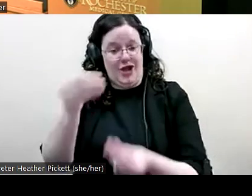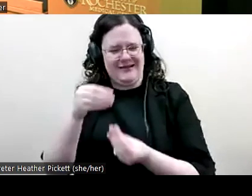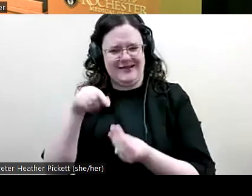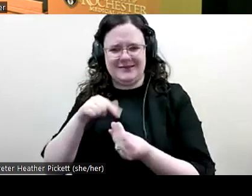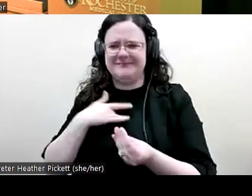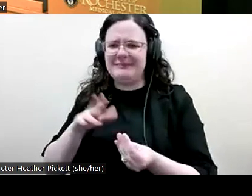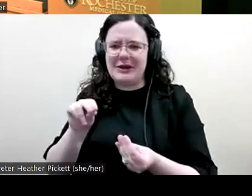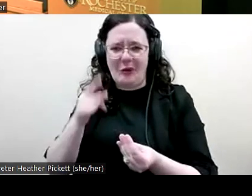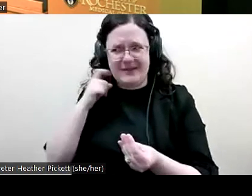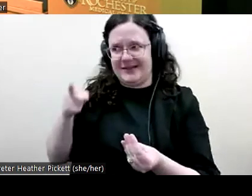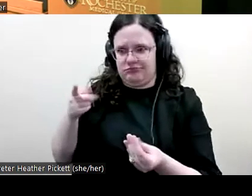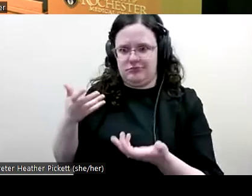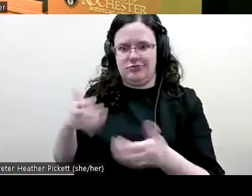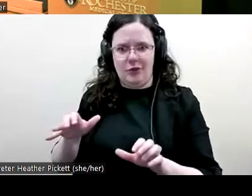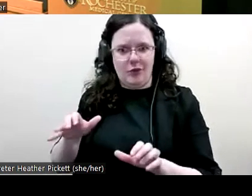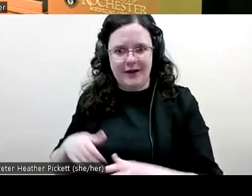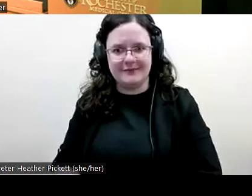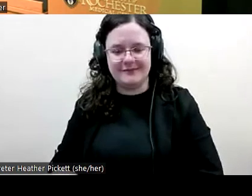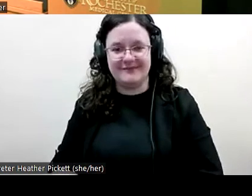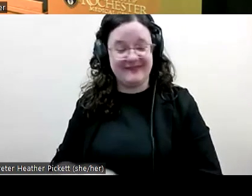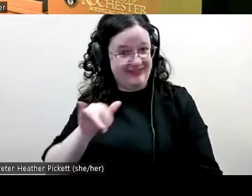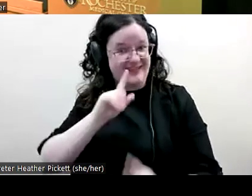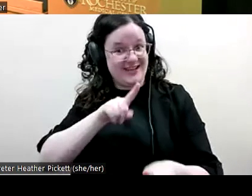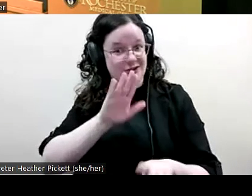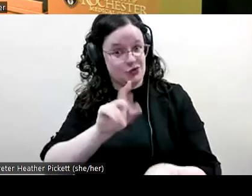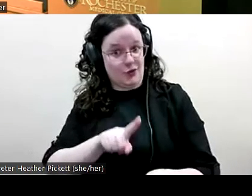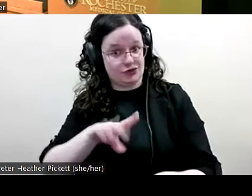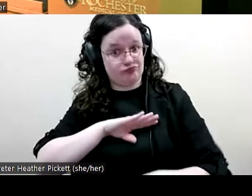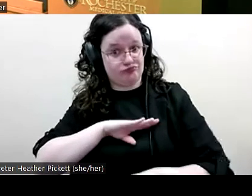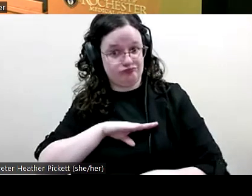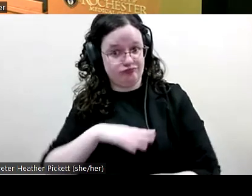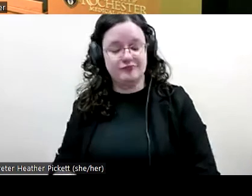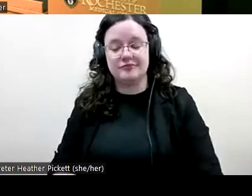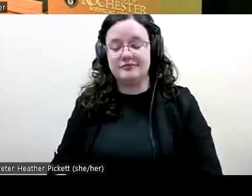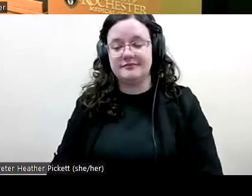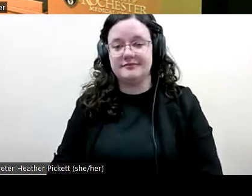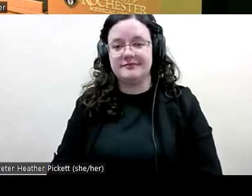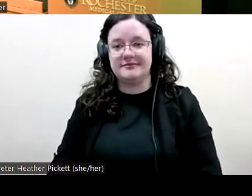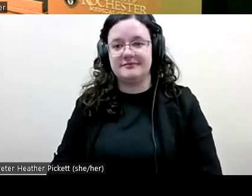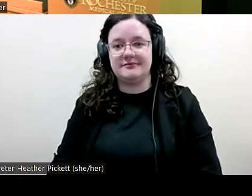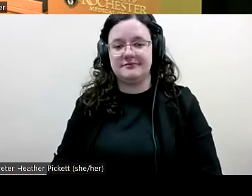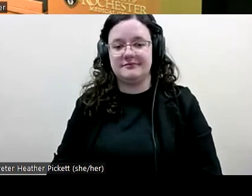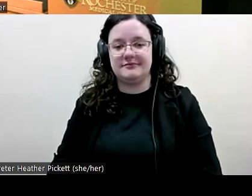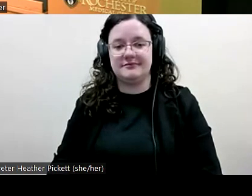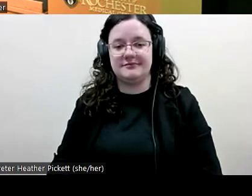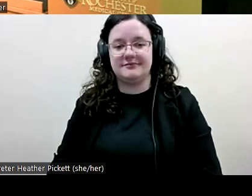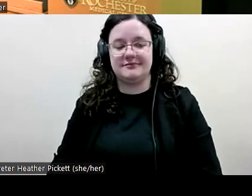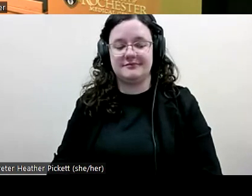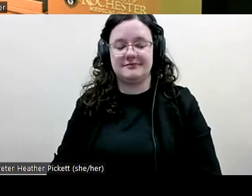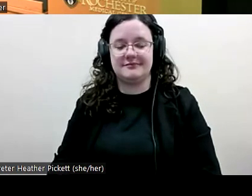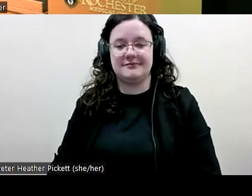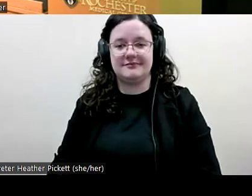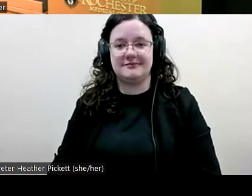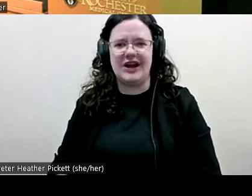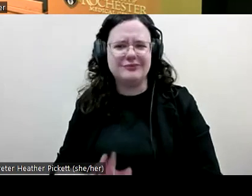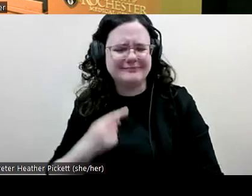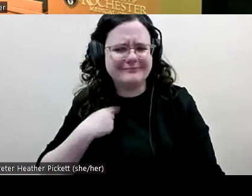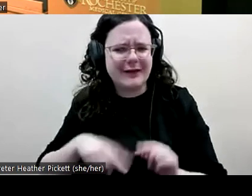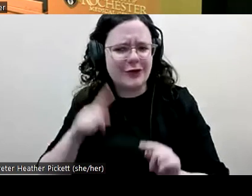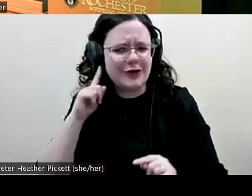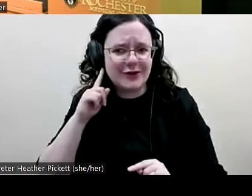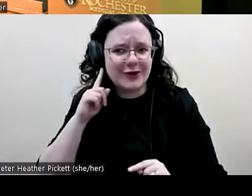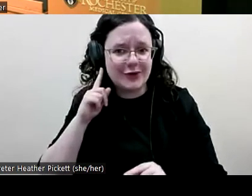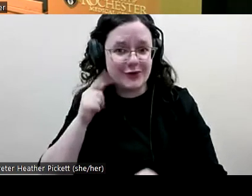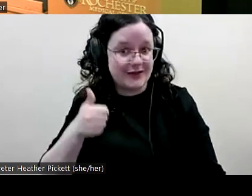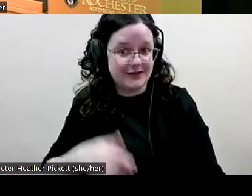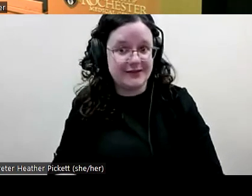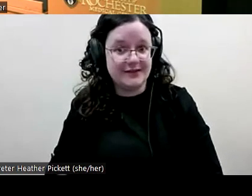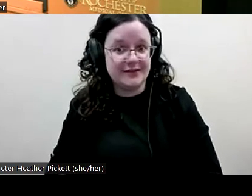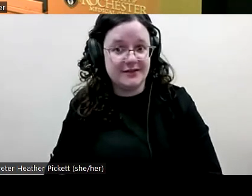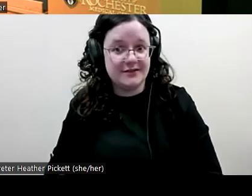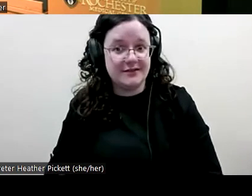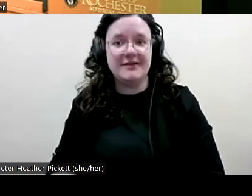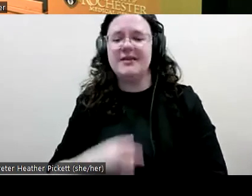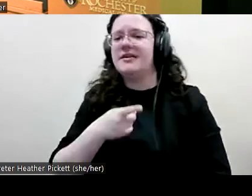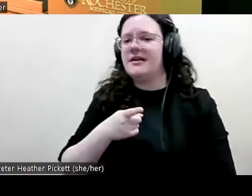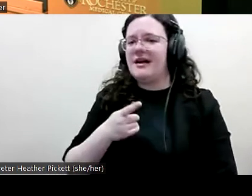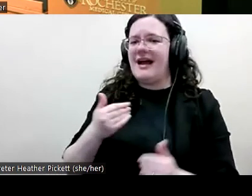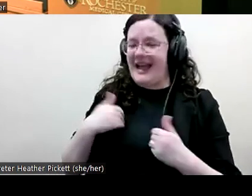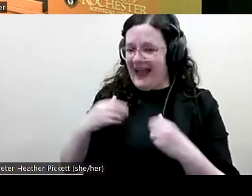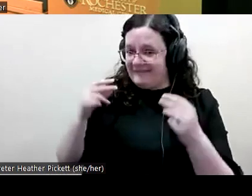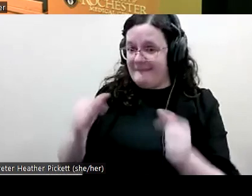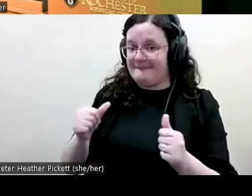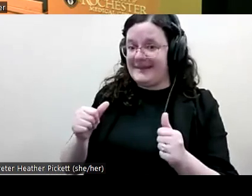or I'm sorry I couldn't hear we have an immediate release of notes oh as soon as you sign them